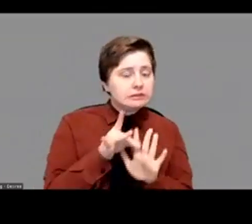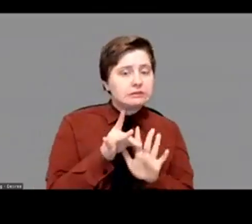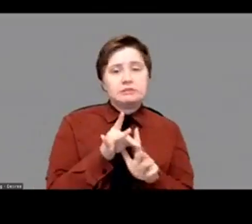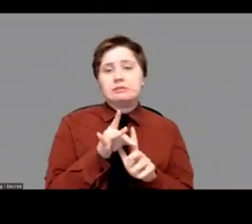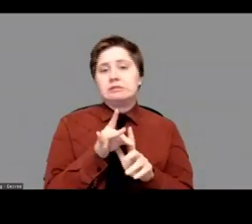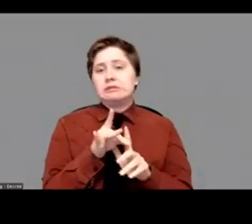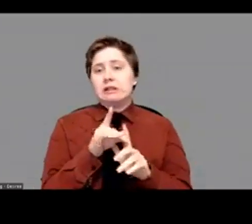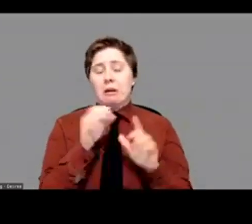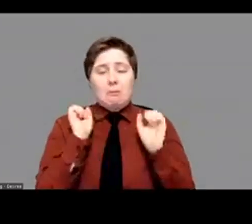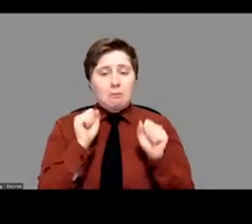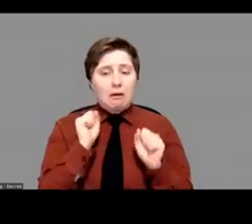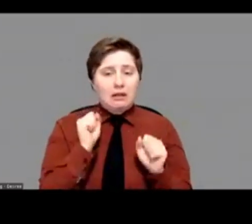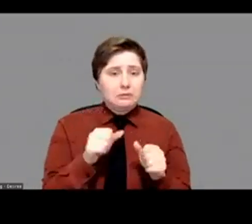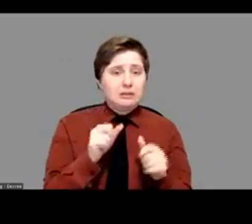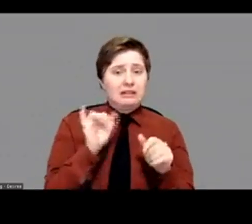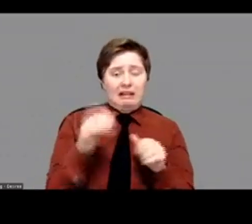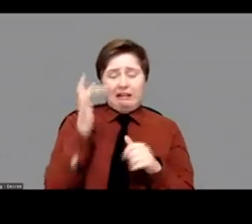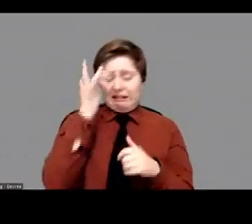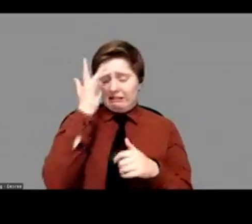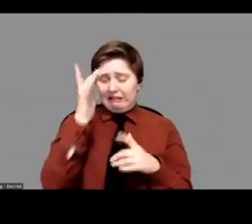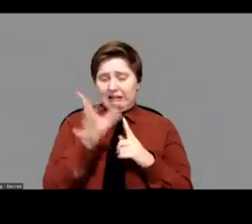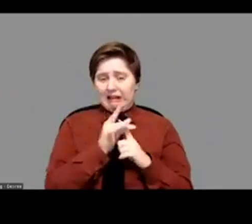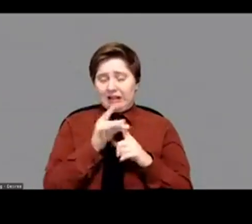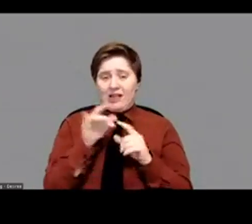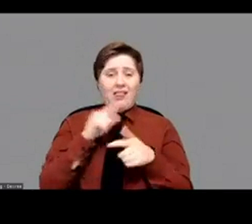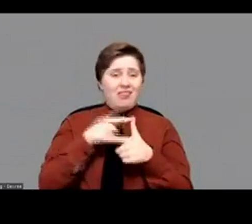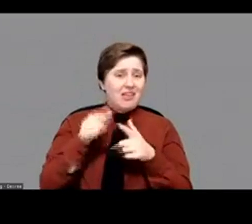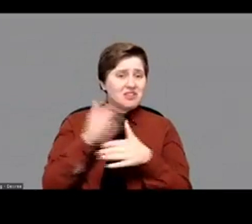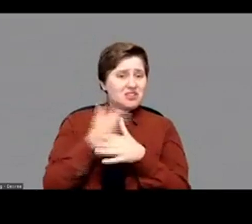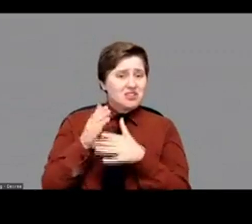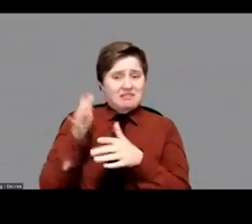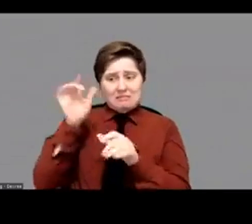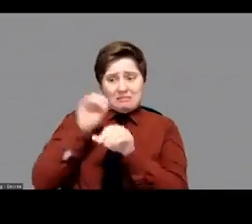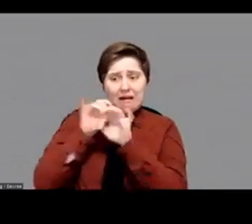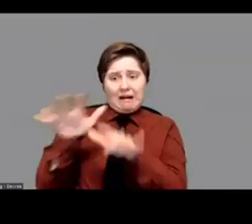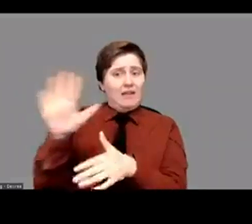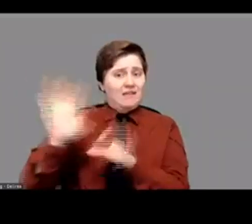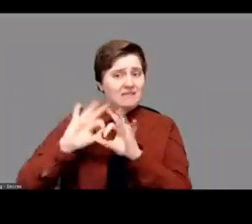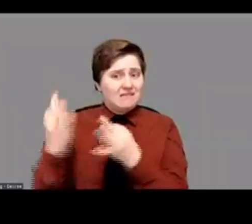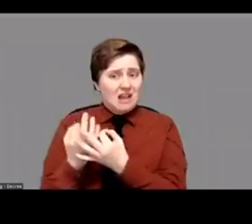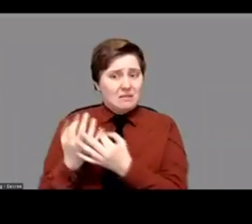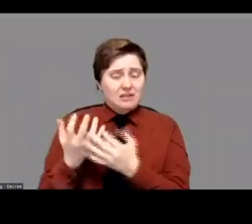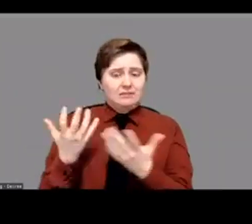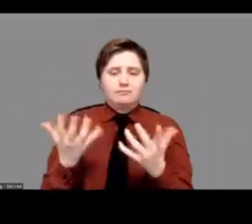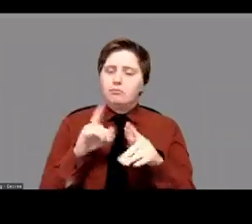line to get sick to get their loved ones sick and they keep showing up for work doing their job.